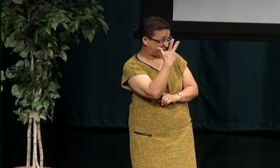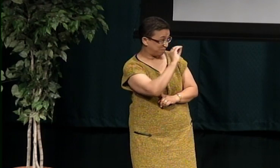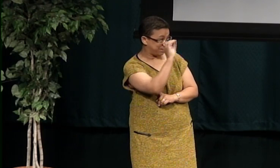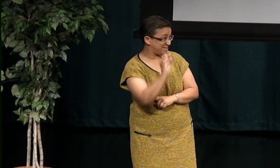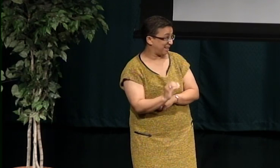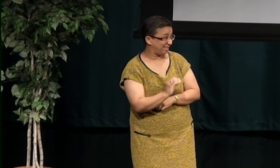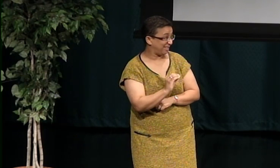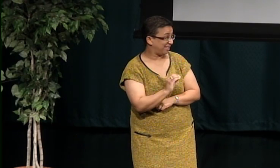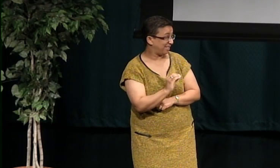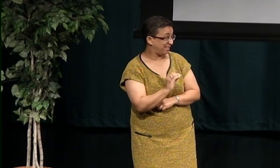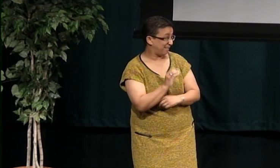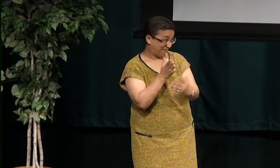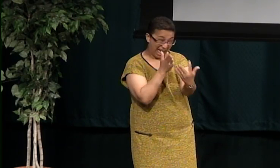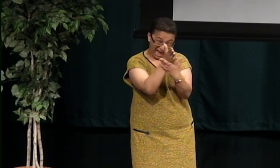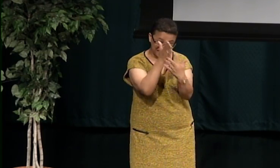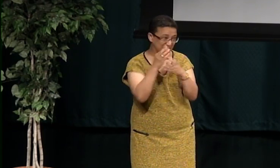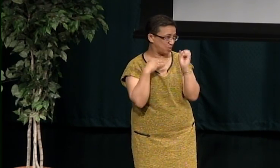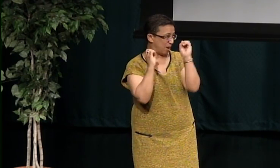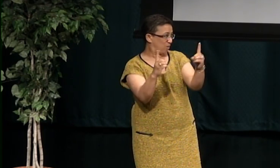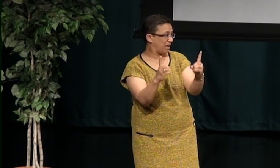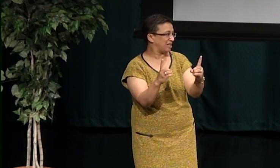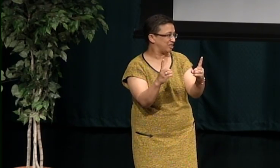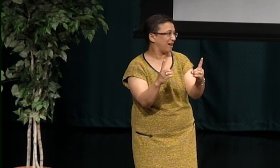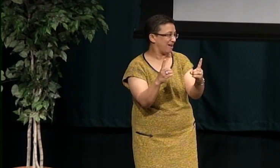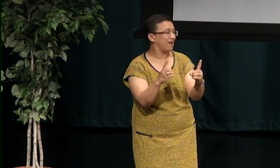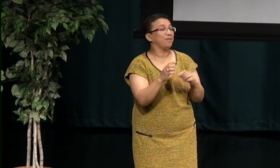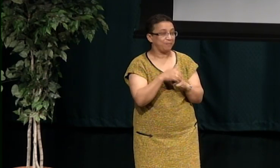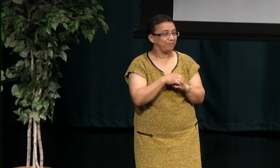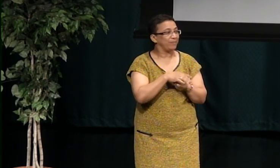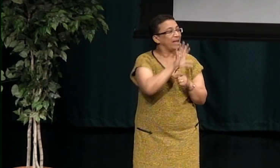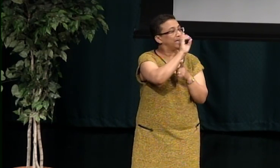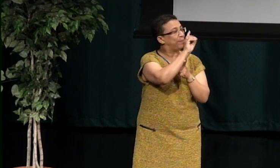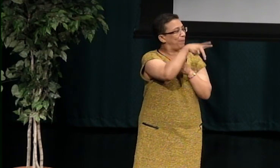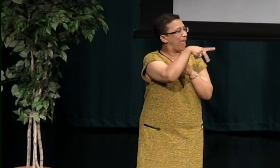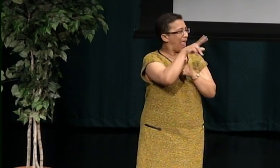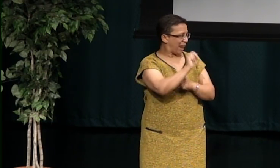and remember you are all part of that small three percent